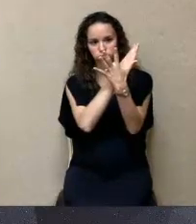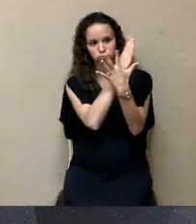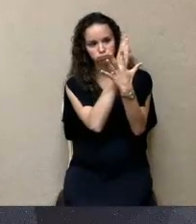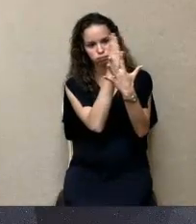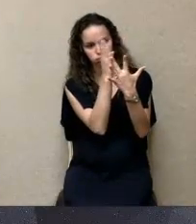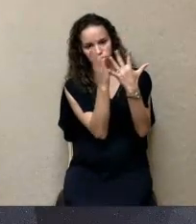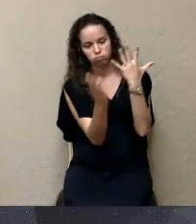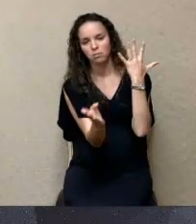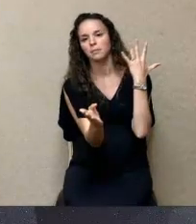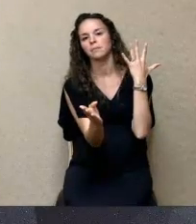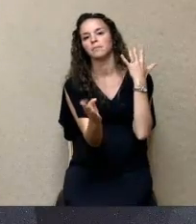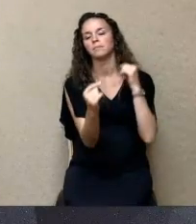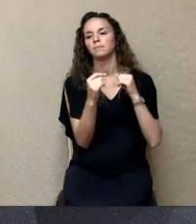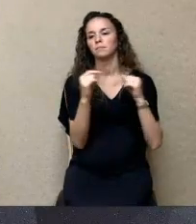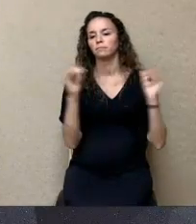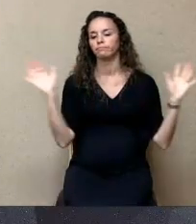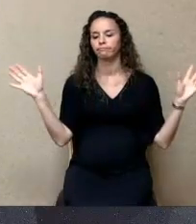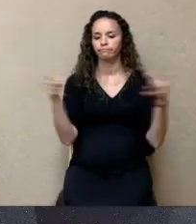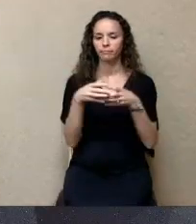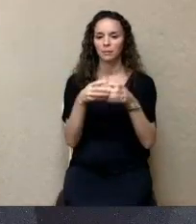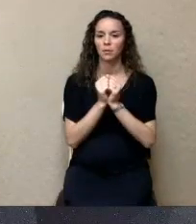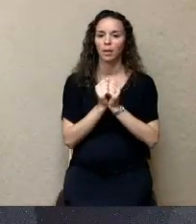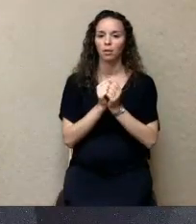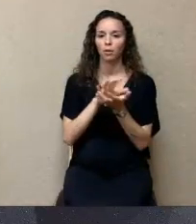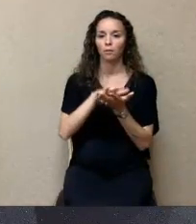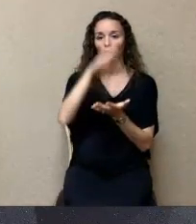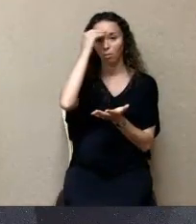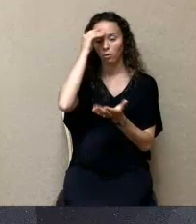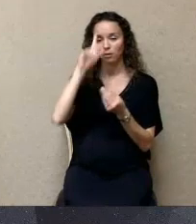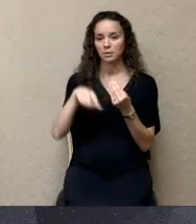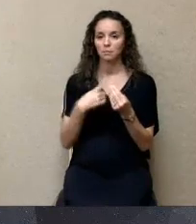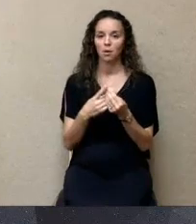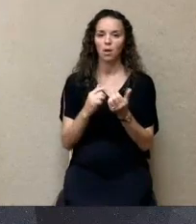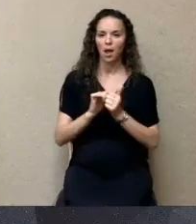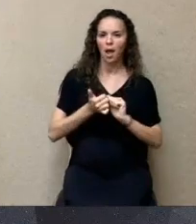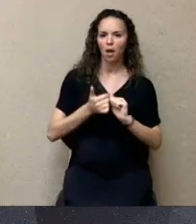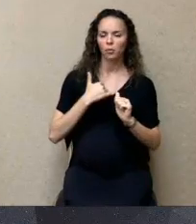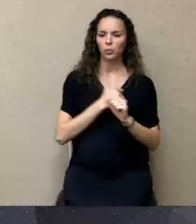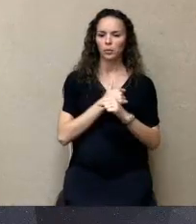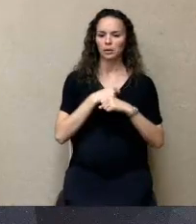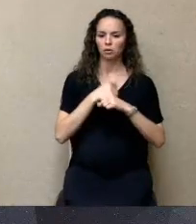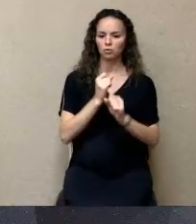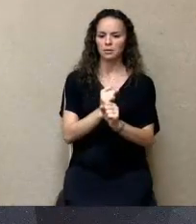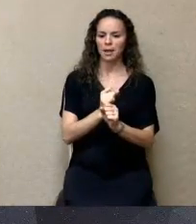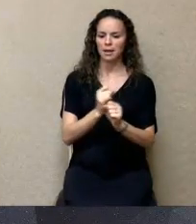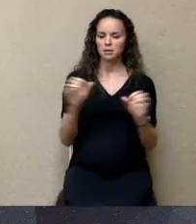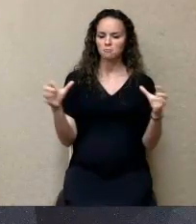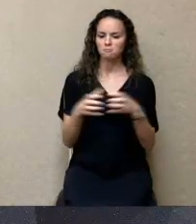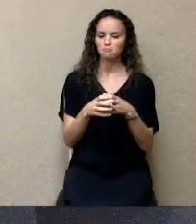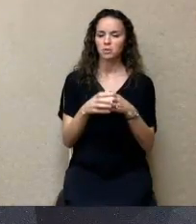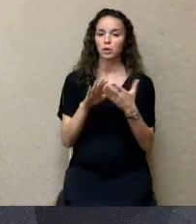vast, and everybody comes together and learns about how do we create communities and how do we provide excellent